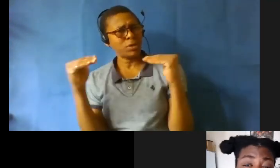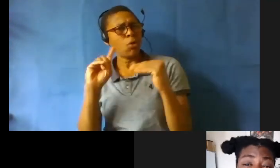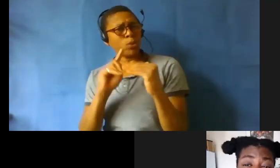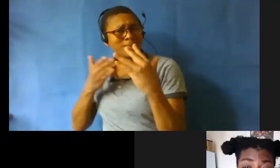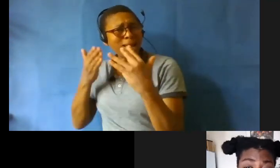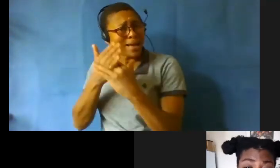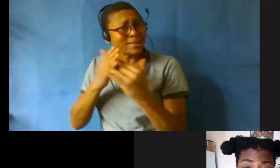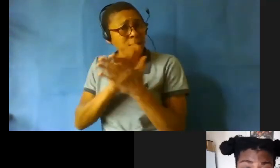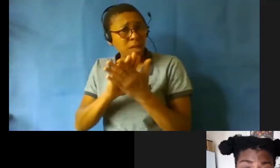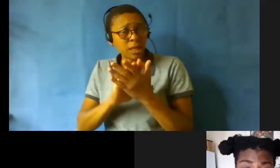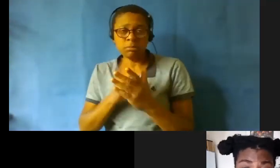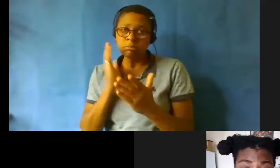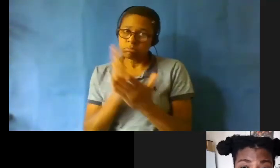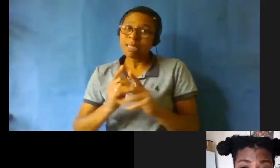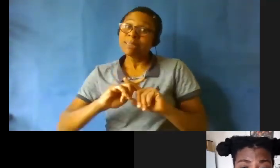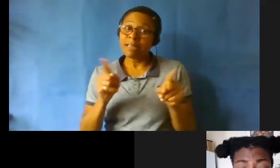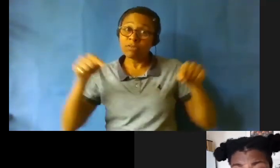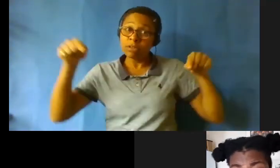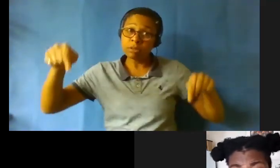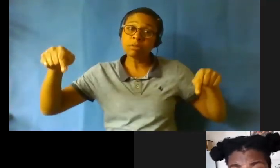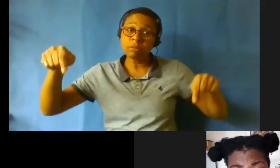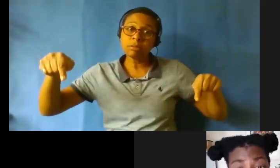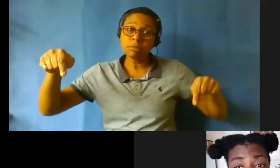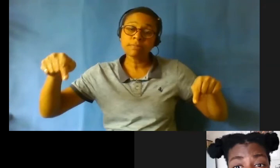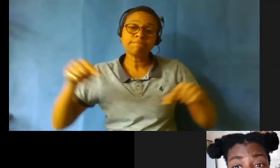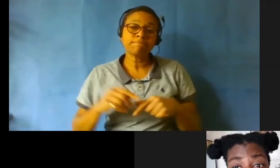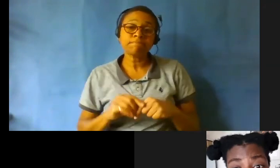different for people on the ground language how we describe ourselves